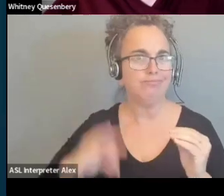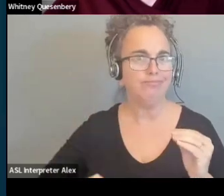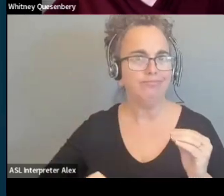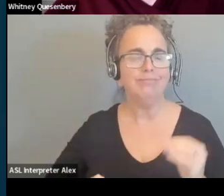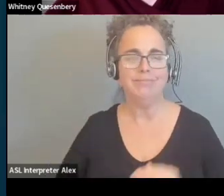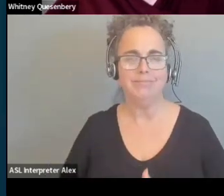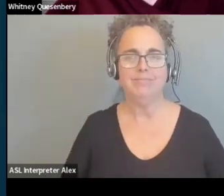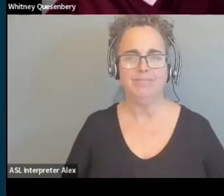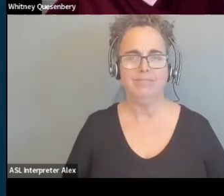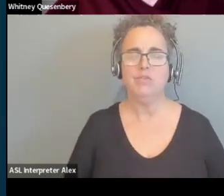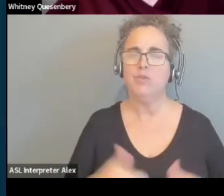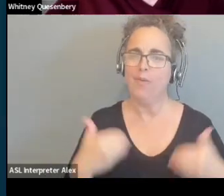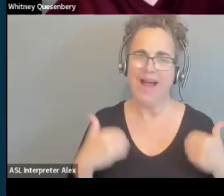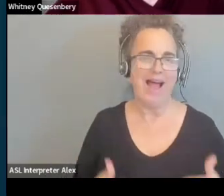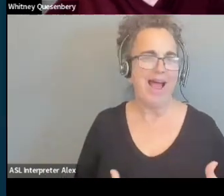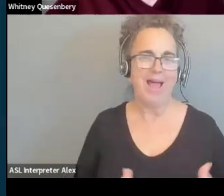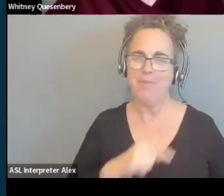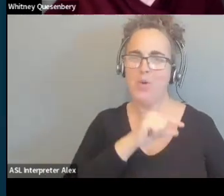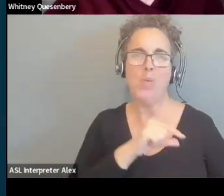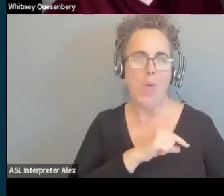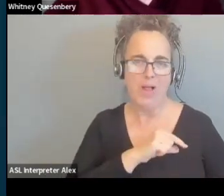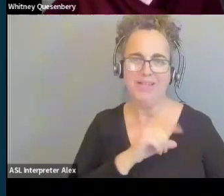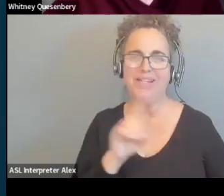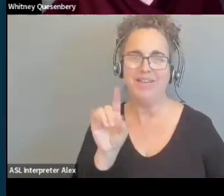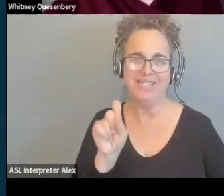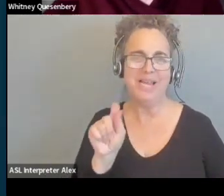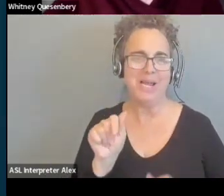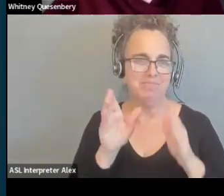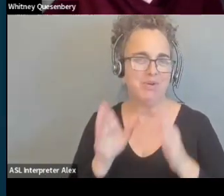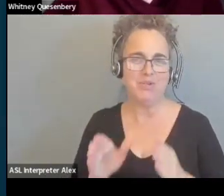i I am a qualitative per data person and that there's no question that